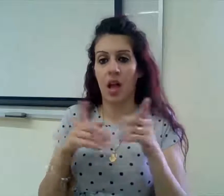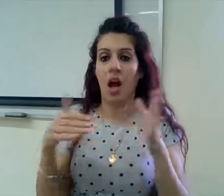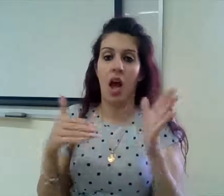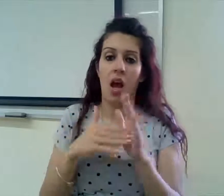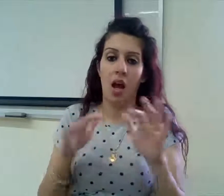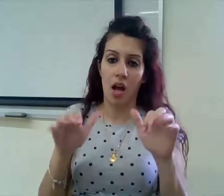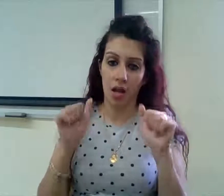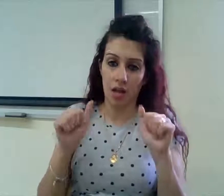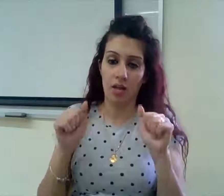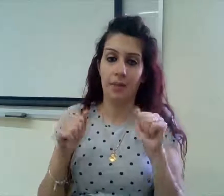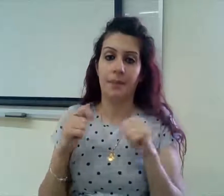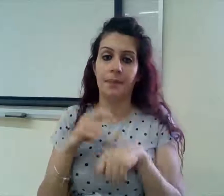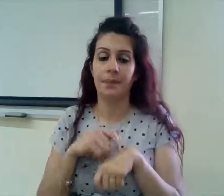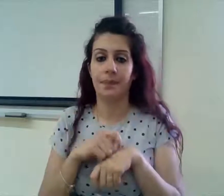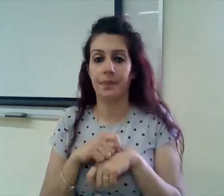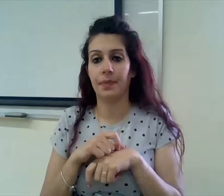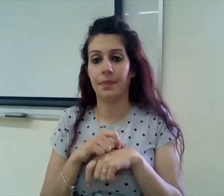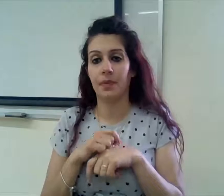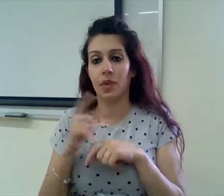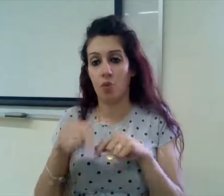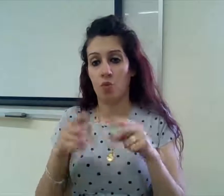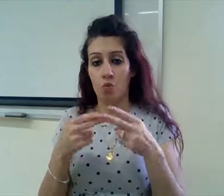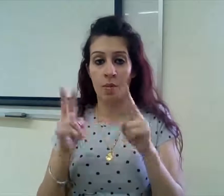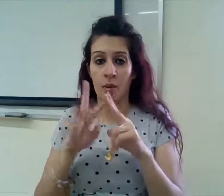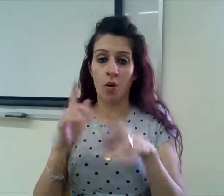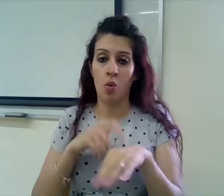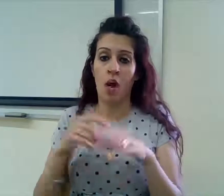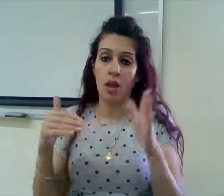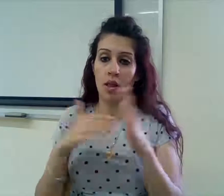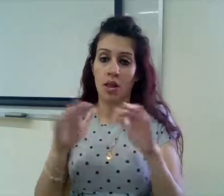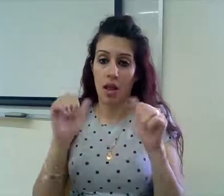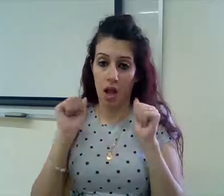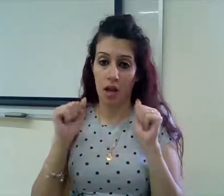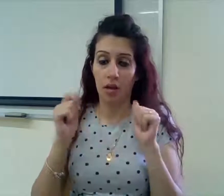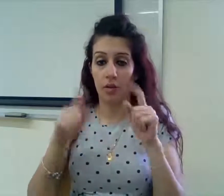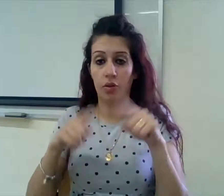report is lounged and I think like it couldn't be a better time to again focus